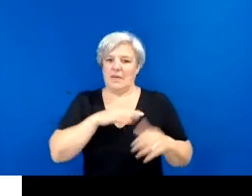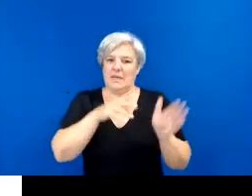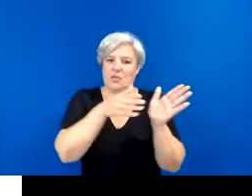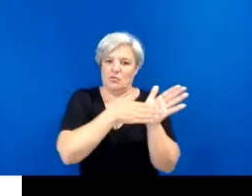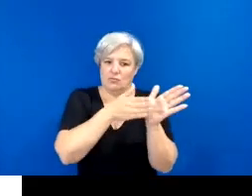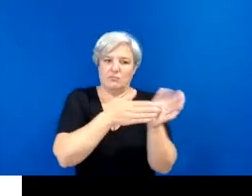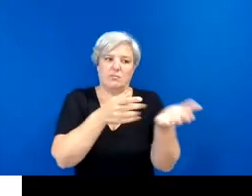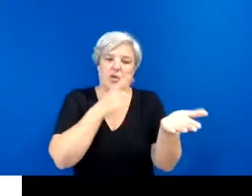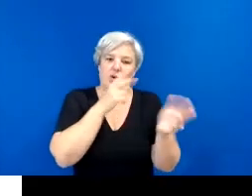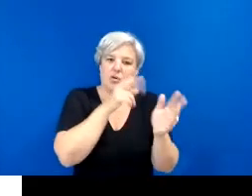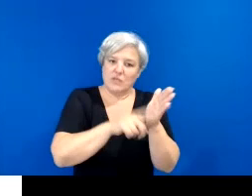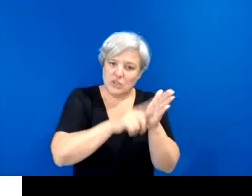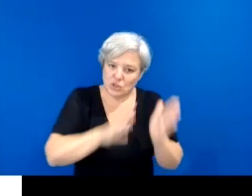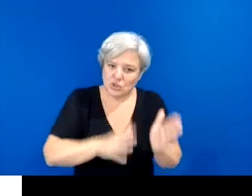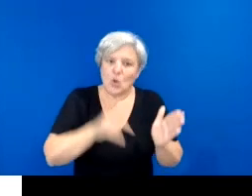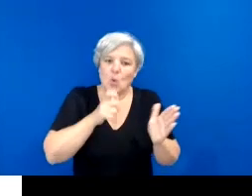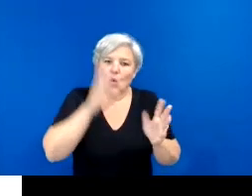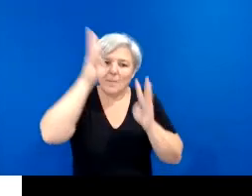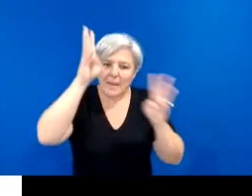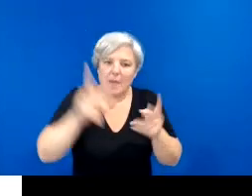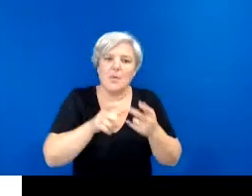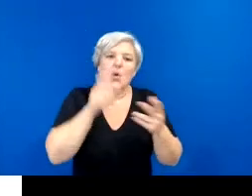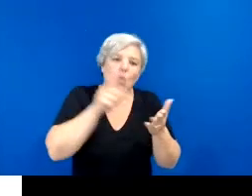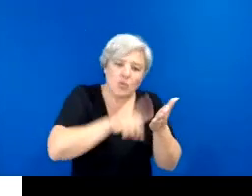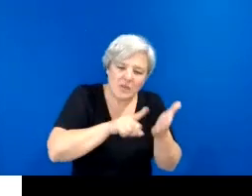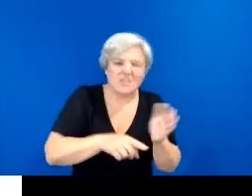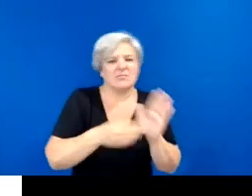and also representation in in the voices that are in the we are